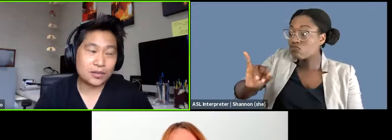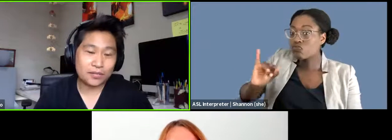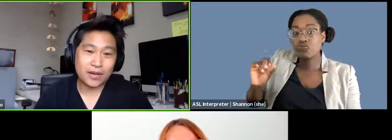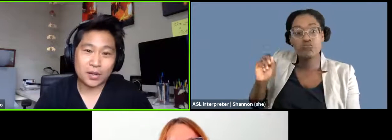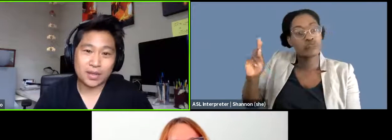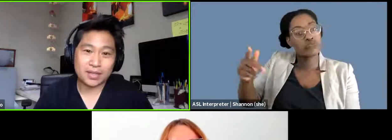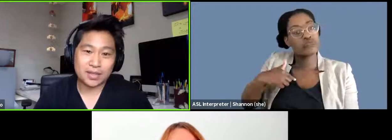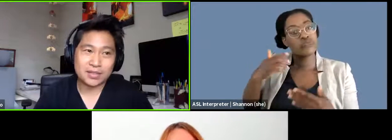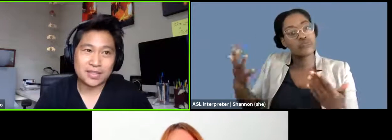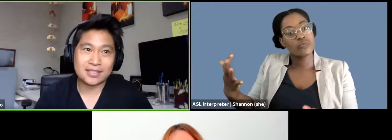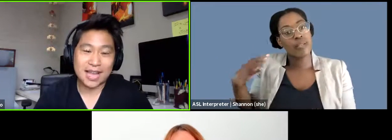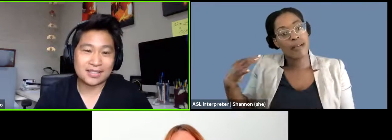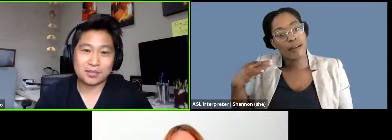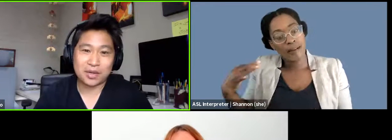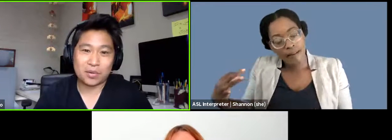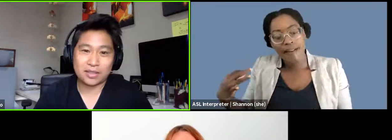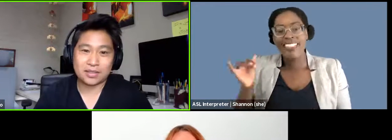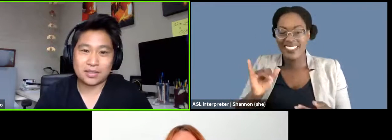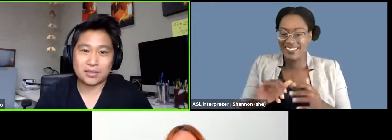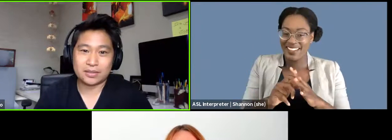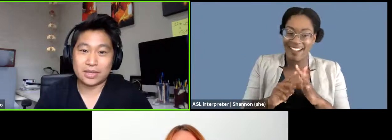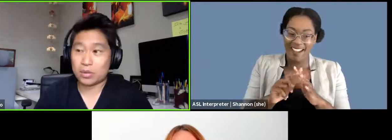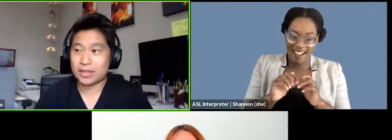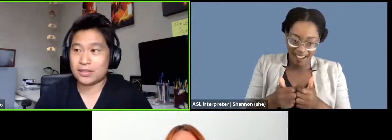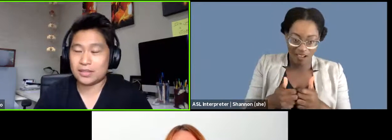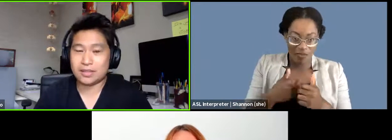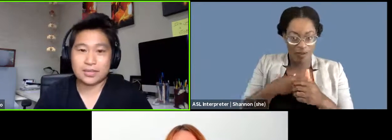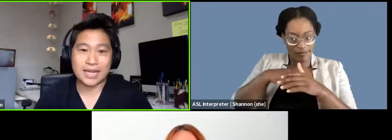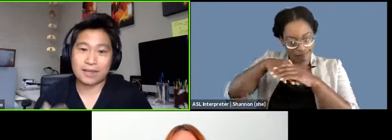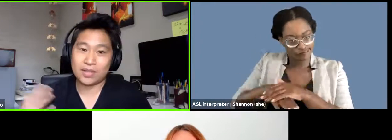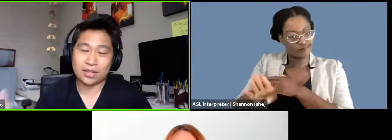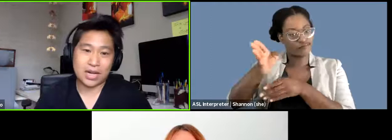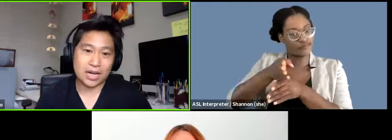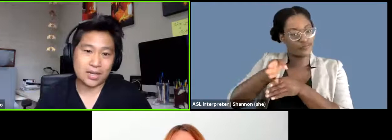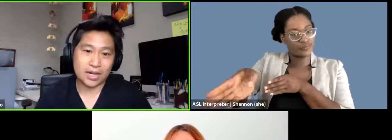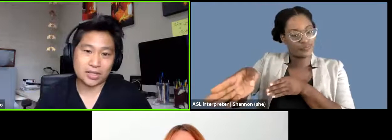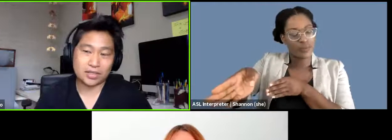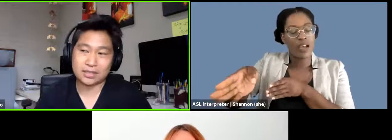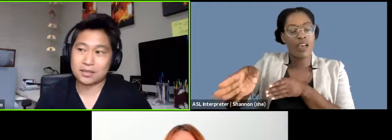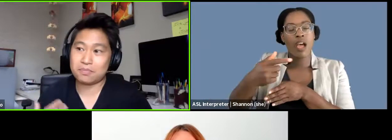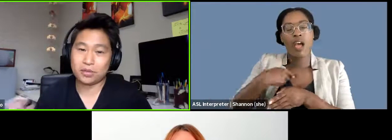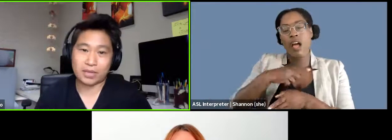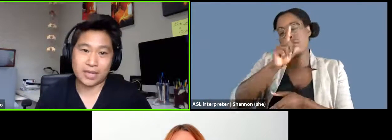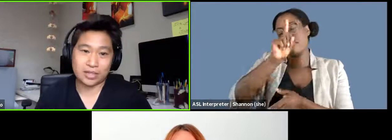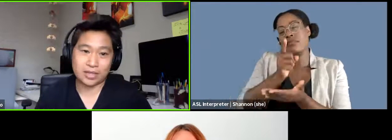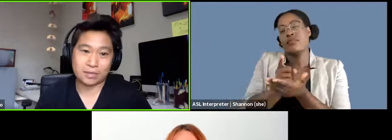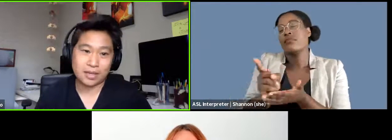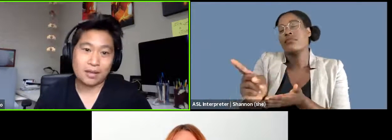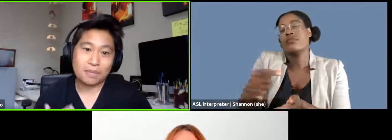learned quickly it was exactly what I wanted to do; to have interactions, build relationships